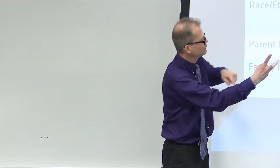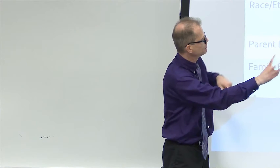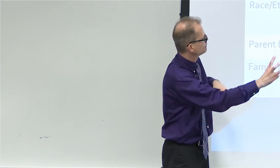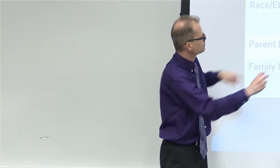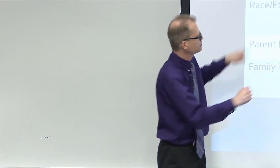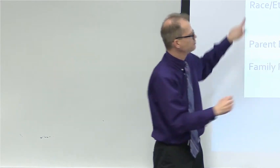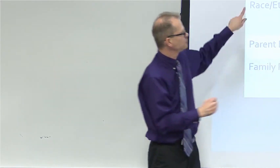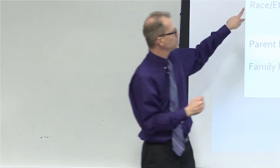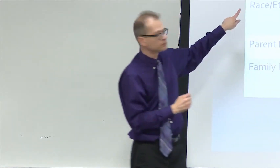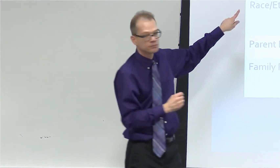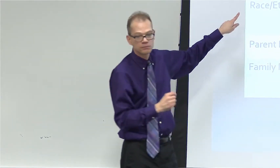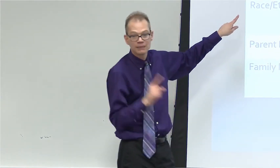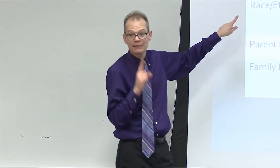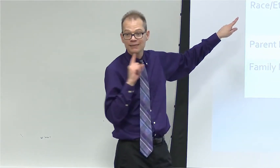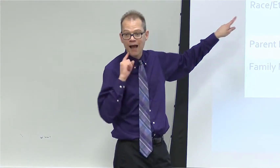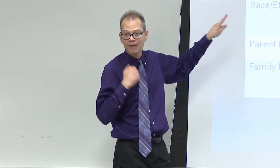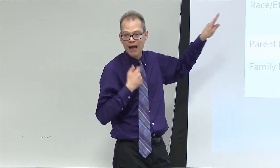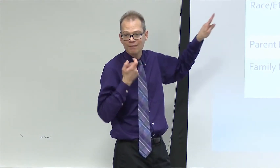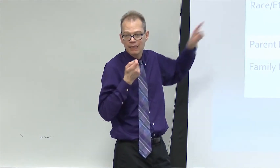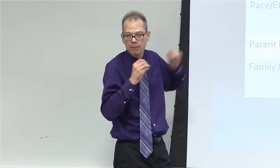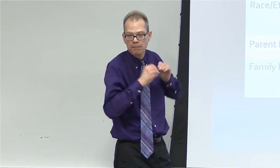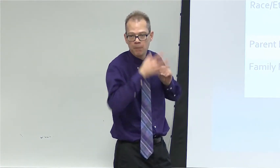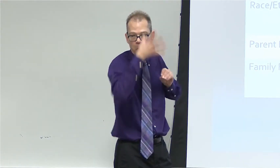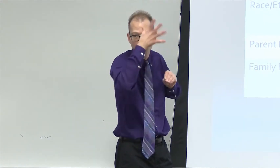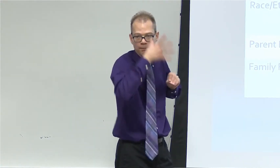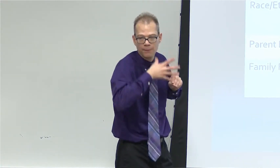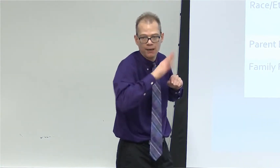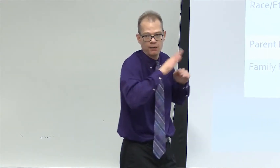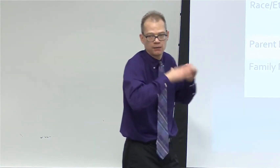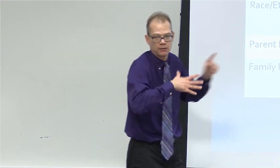17 as a mean as opposed to almost 16.